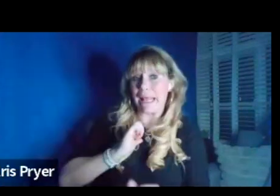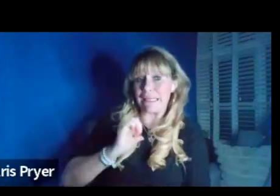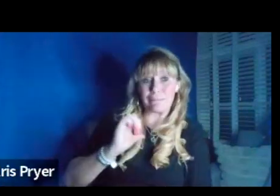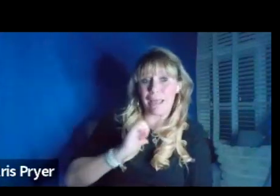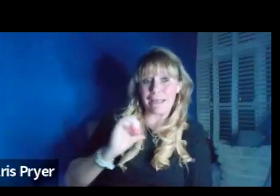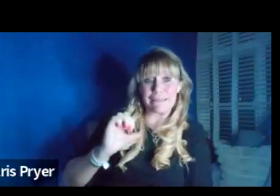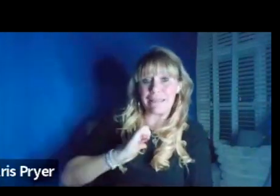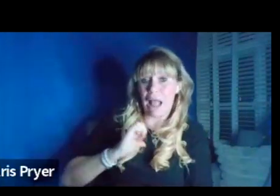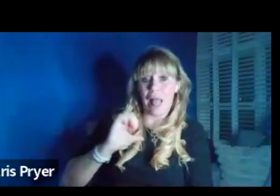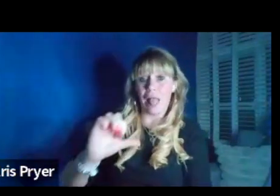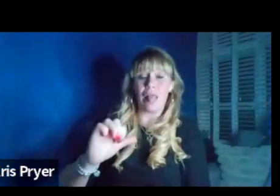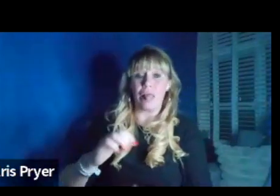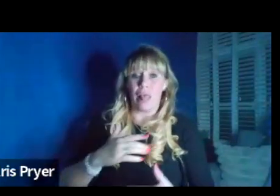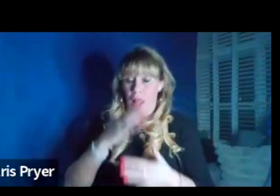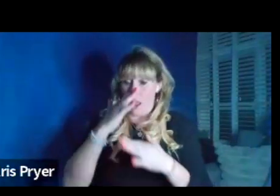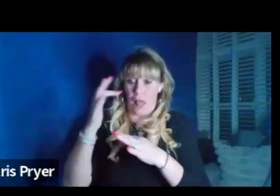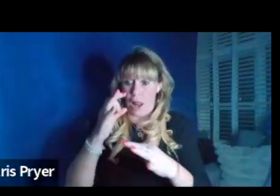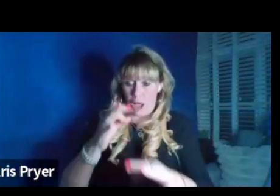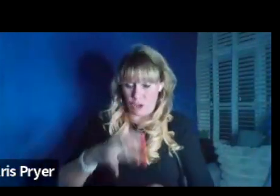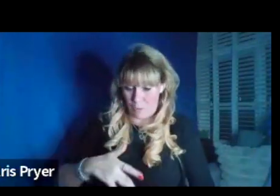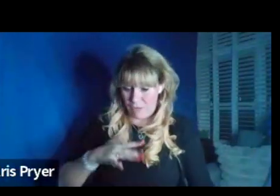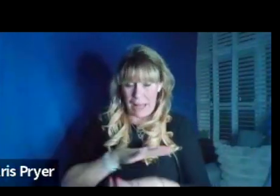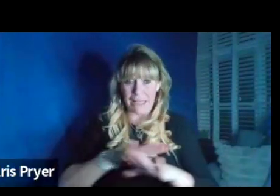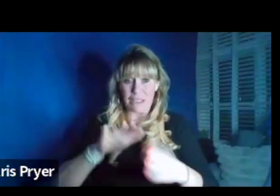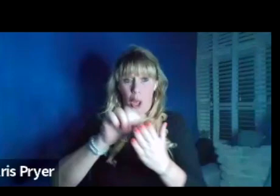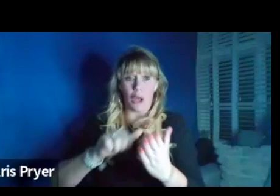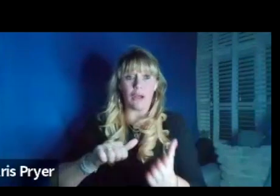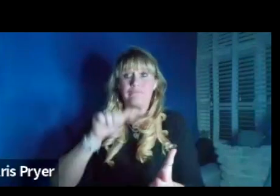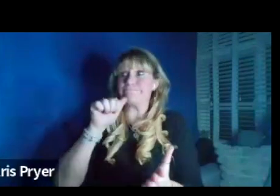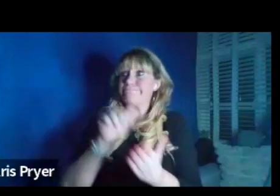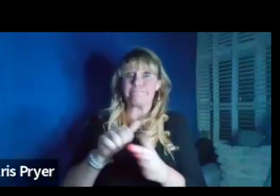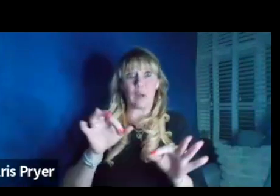And even if she says she's straight there's always room for doubt